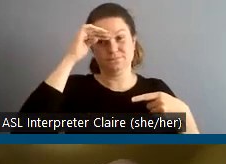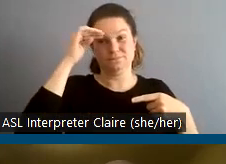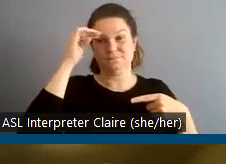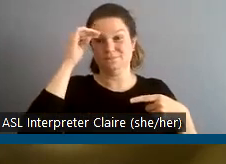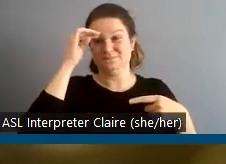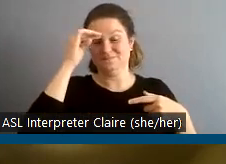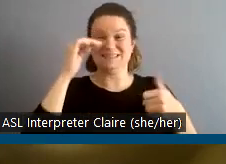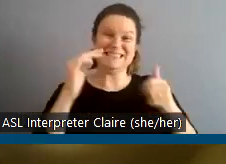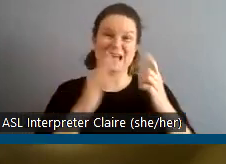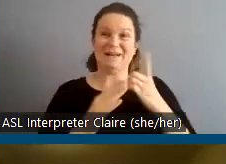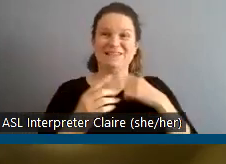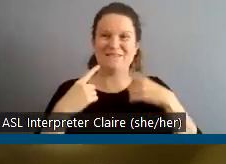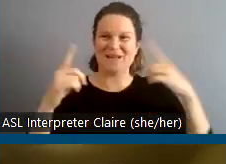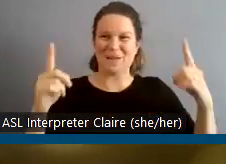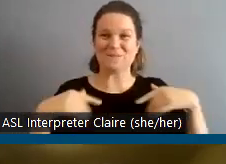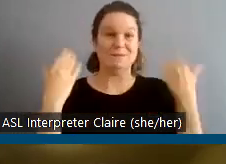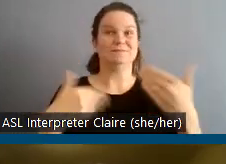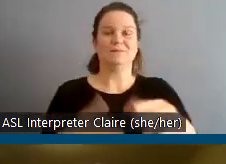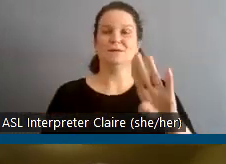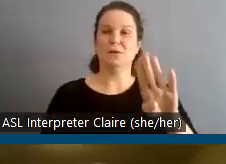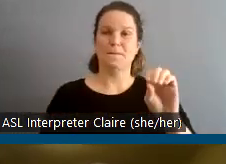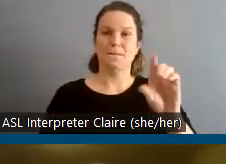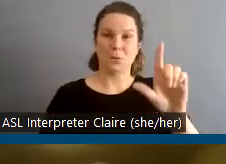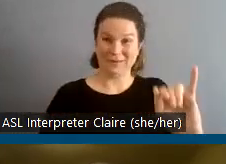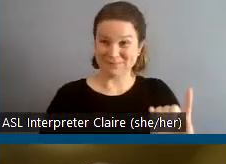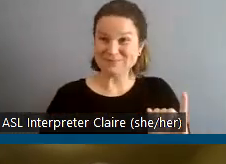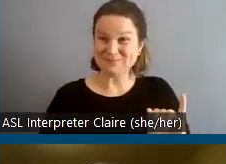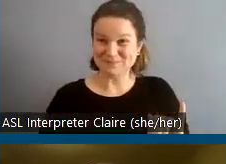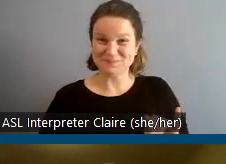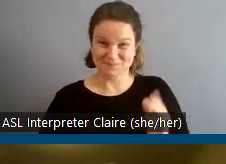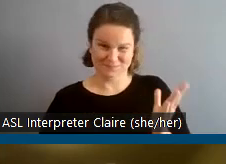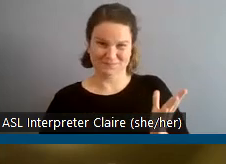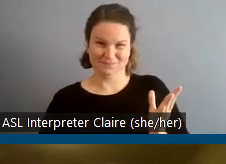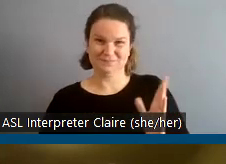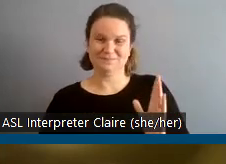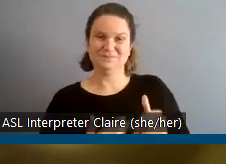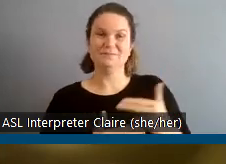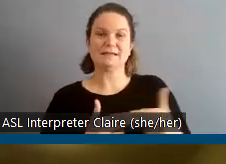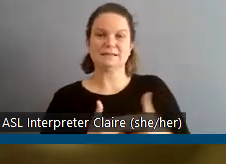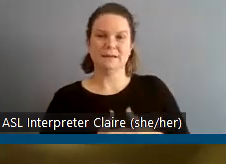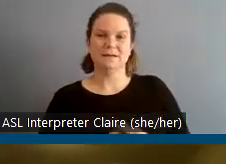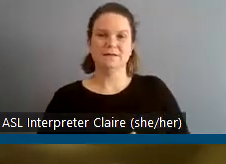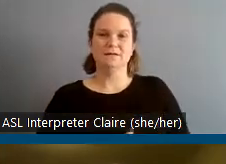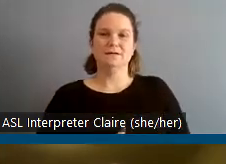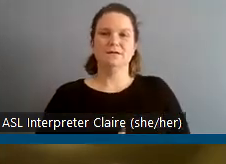fame, the Oregon Bureau of Labor and Industries- go ahead and click